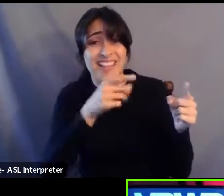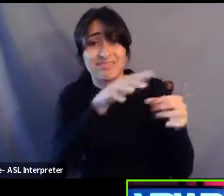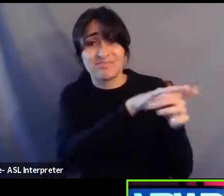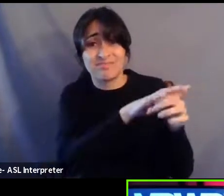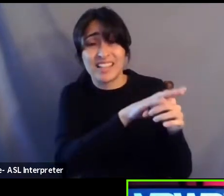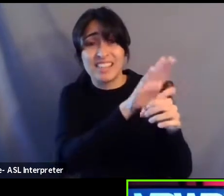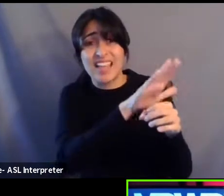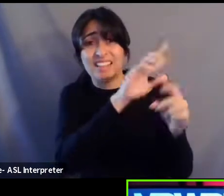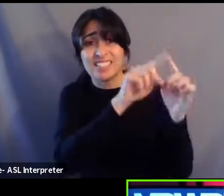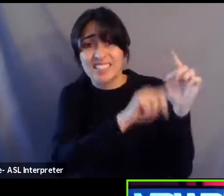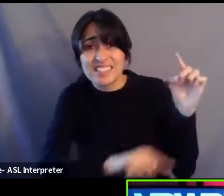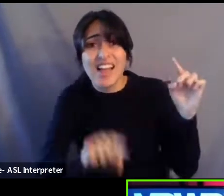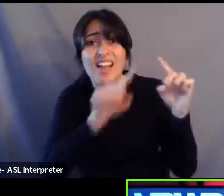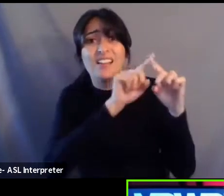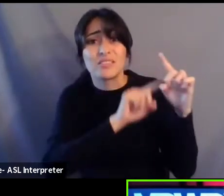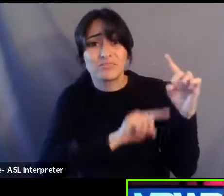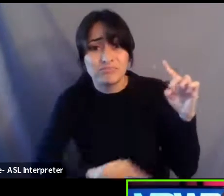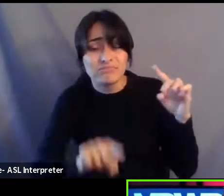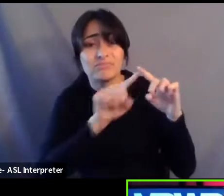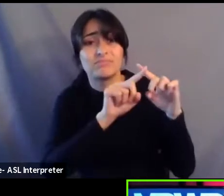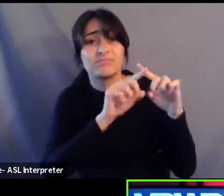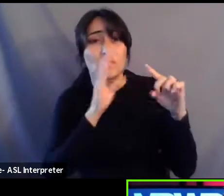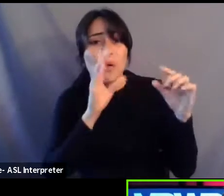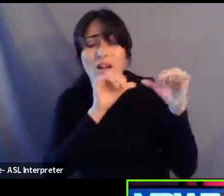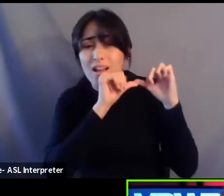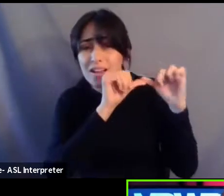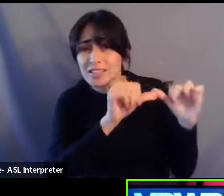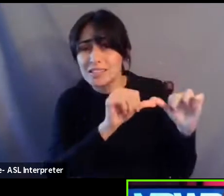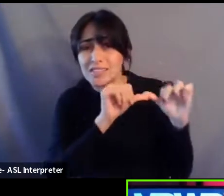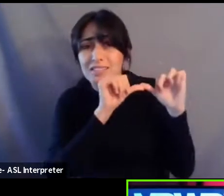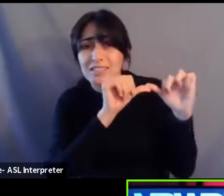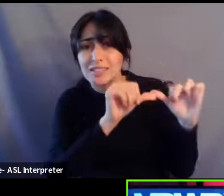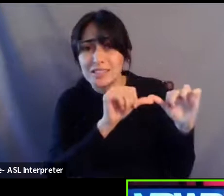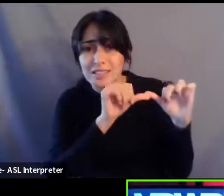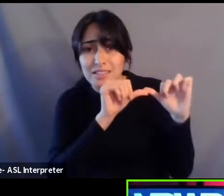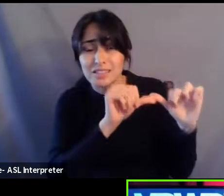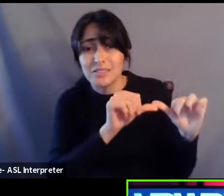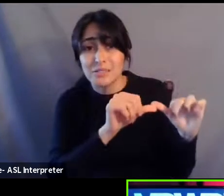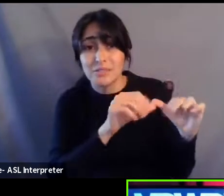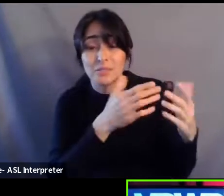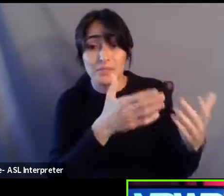People realize that their community isn't changing their city and so they will go somewhere elsewhere